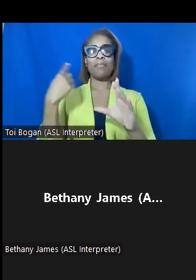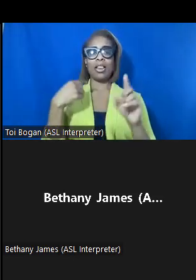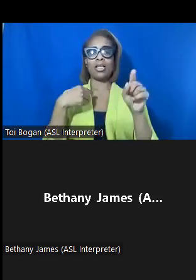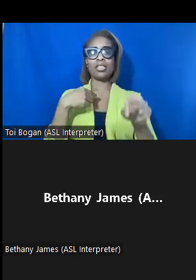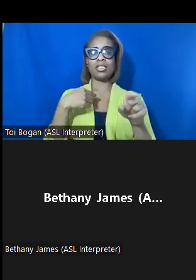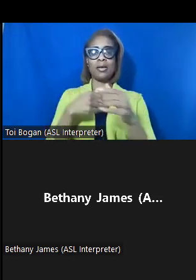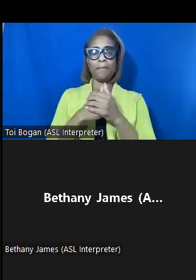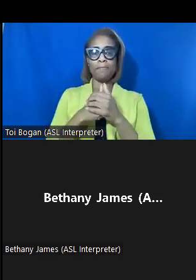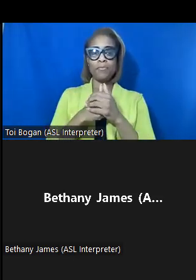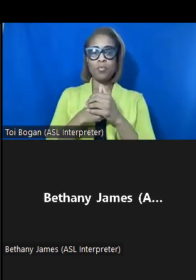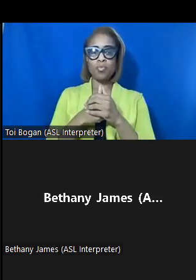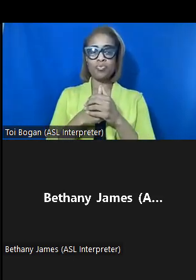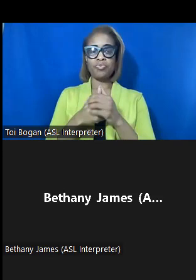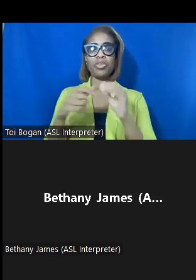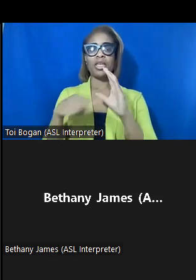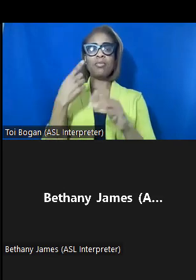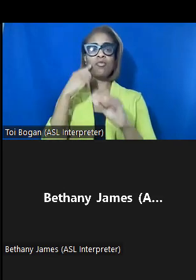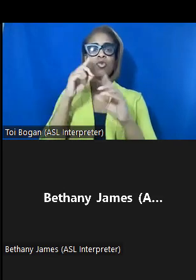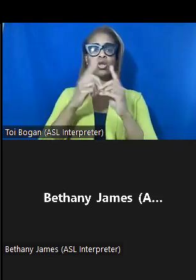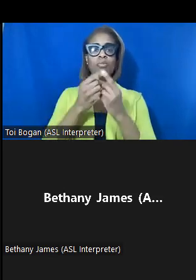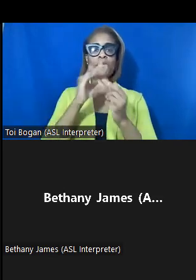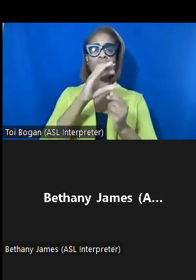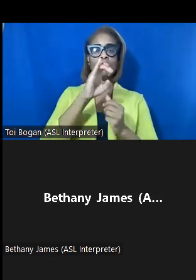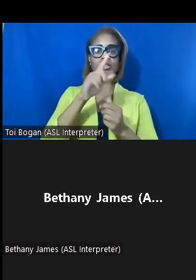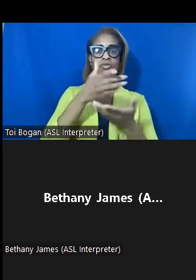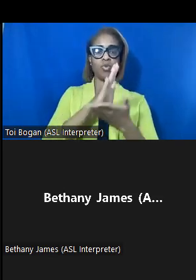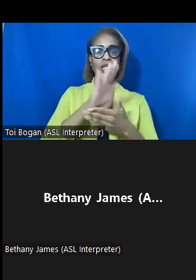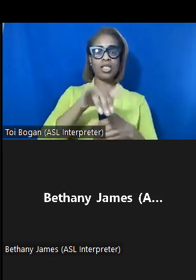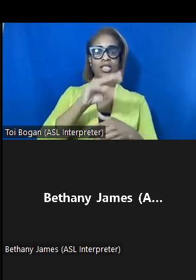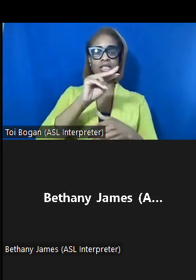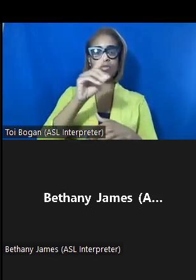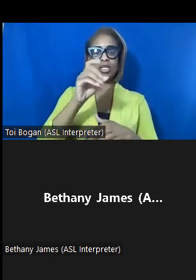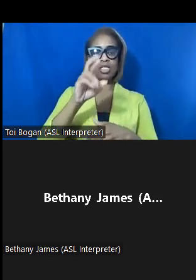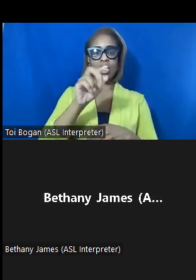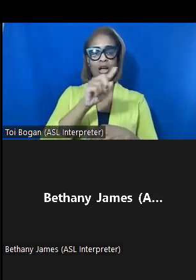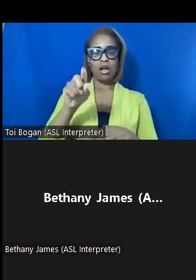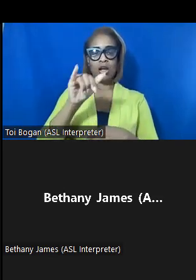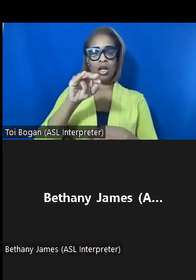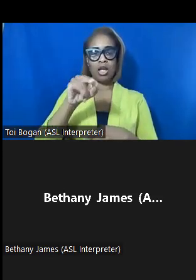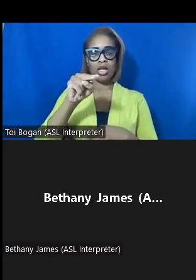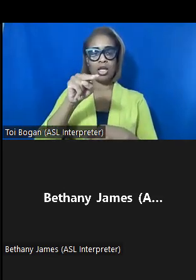So the email for the Department of Civil Rights is MDCR INFO@Michigan.gov.